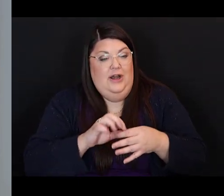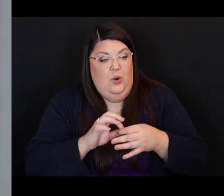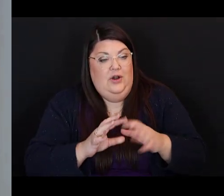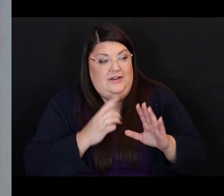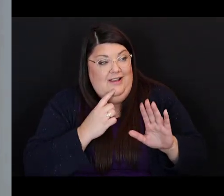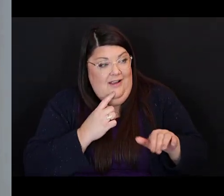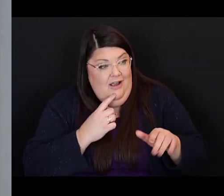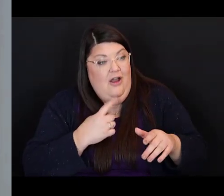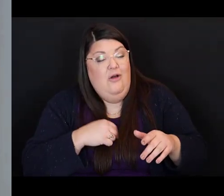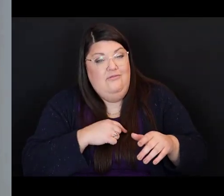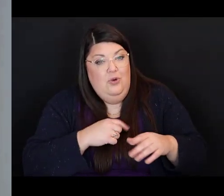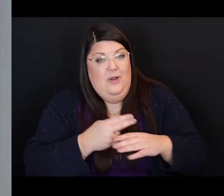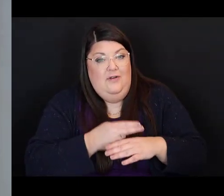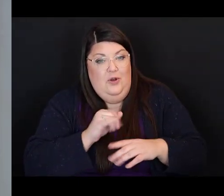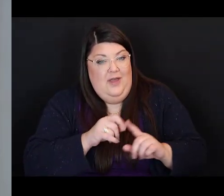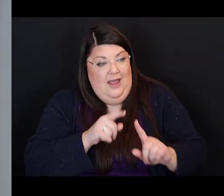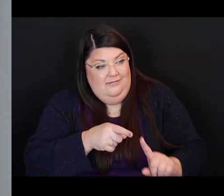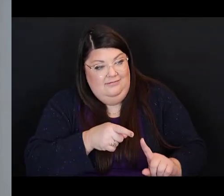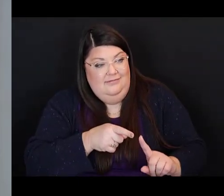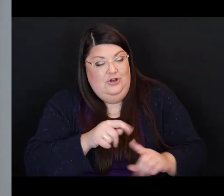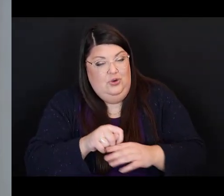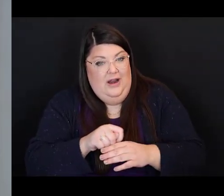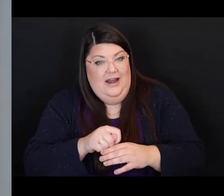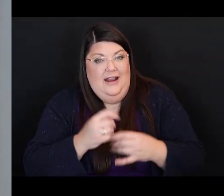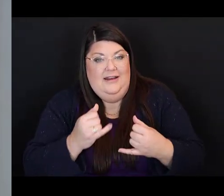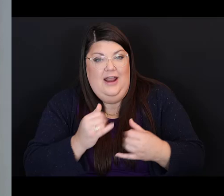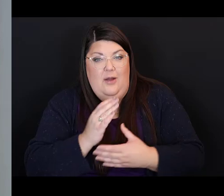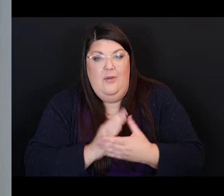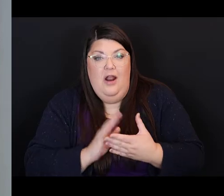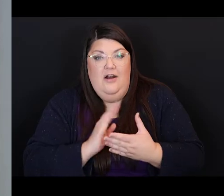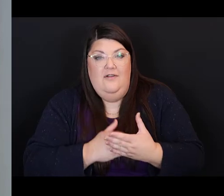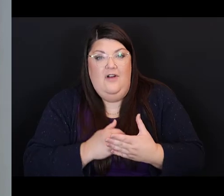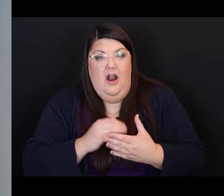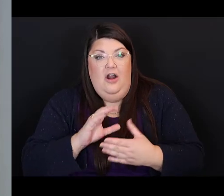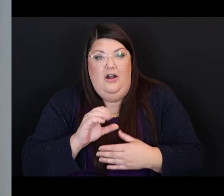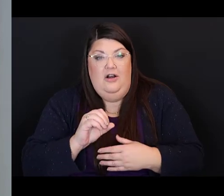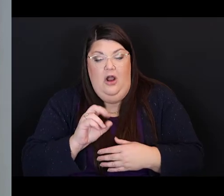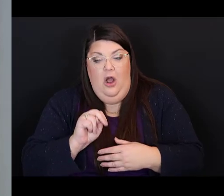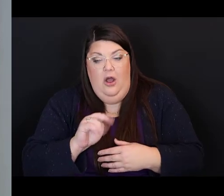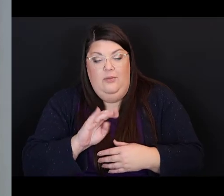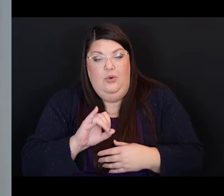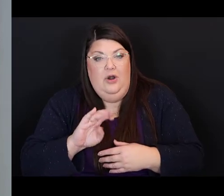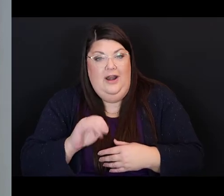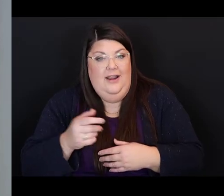out and say, oh yeah we've used this particular training and it's now part of our onboarding for